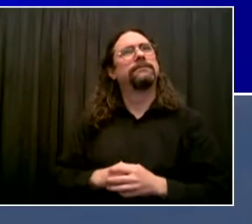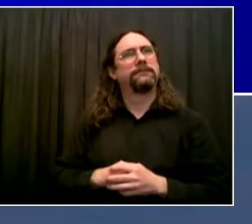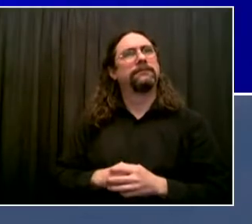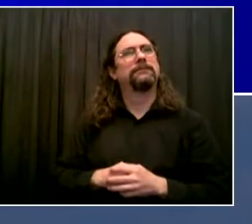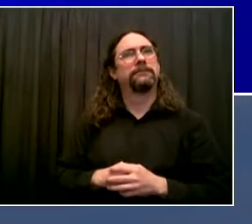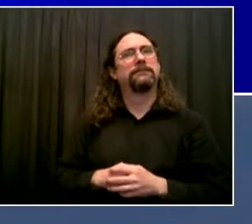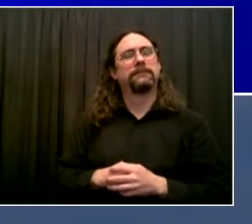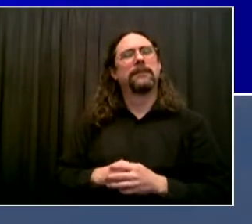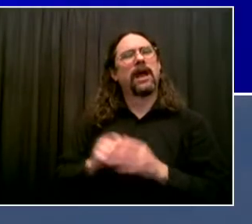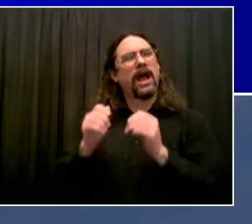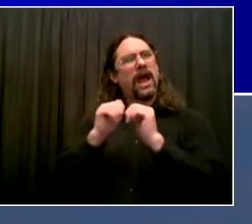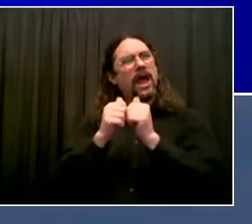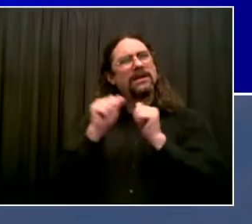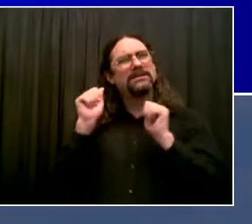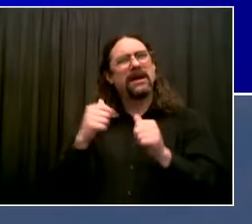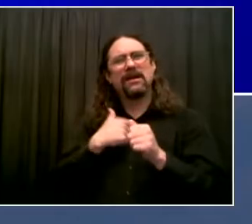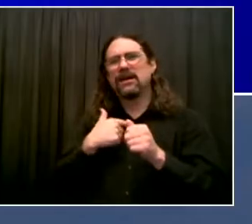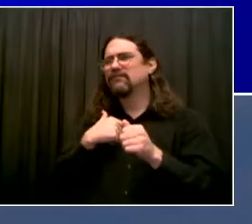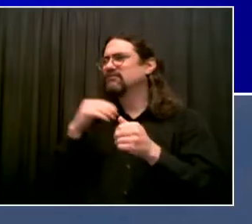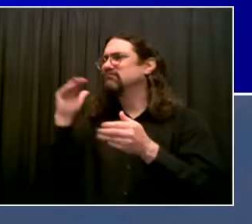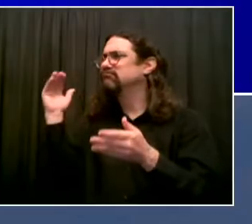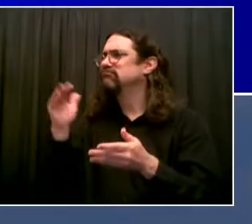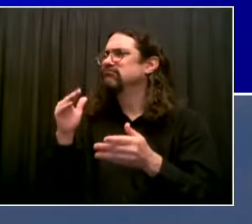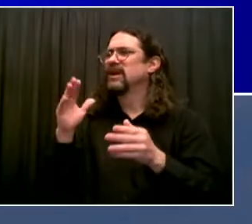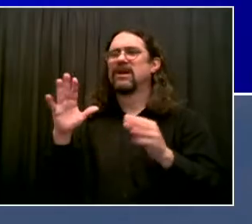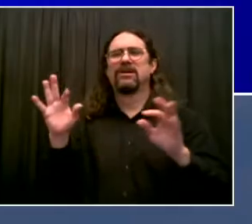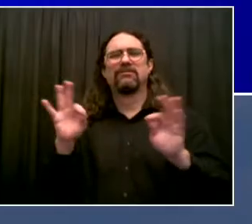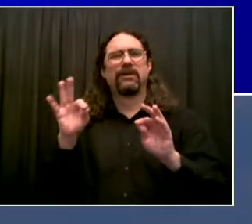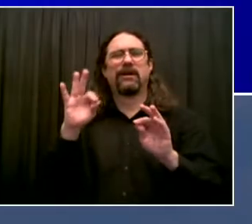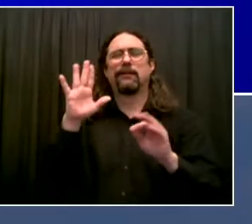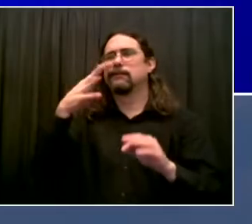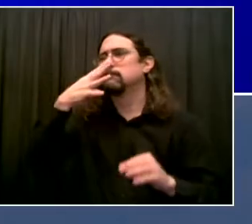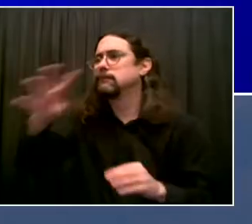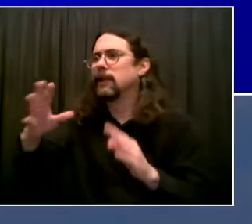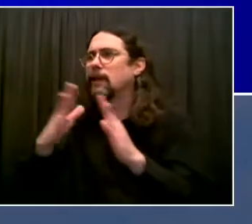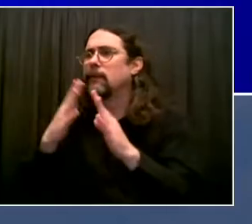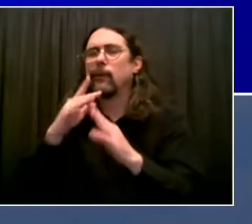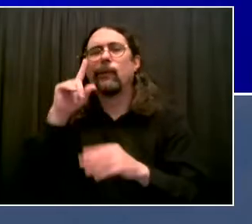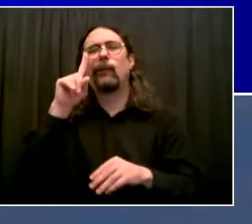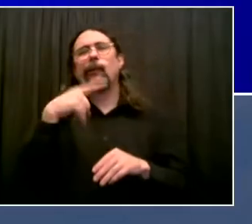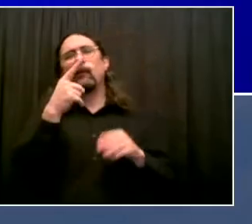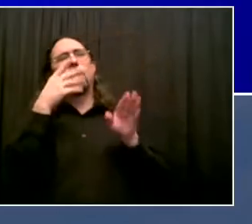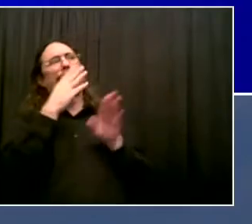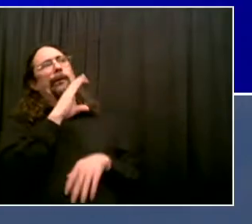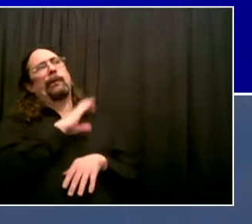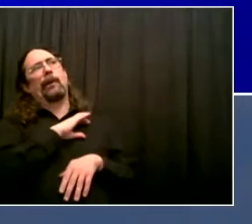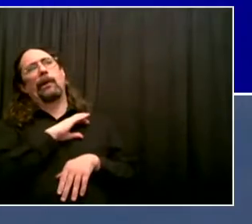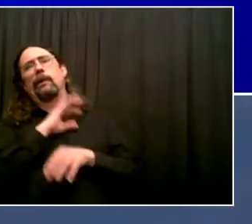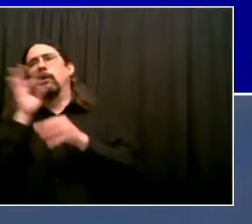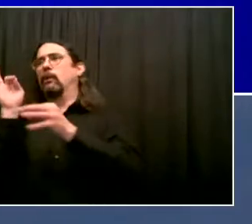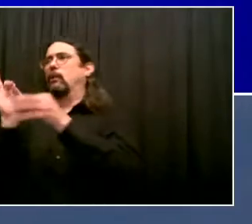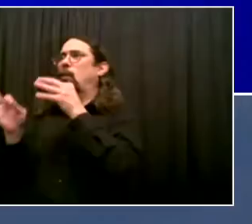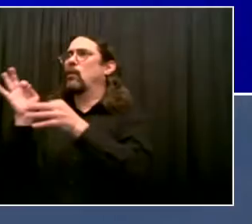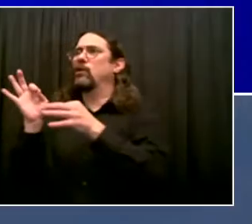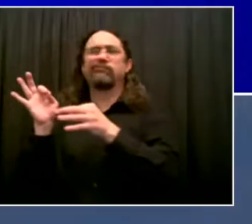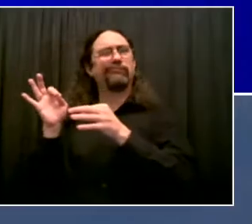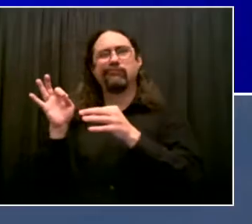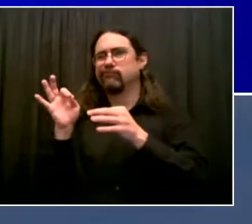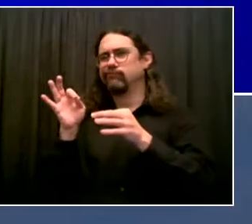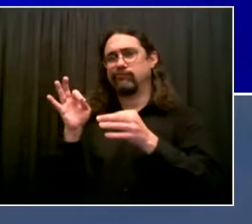ACHIEVE REAL SAFETY. SO WE'LL INVEST MORE AND MORE.